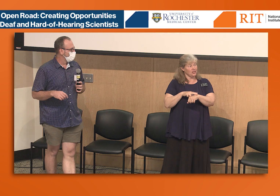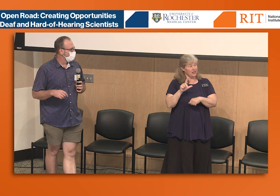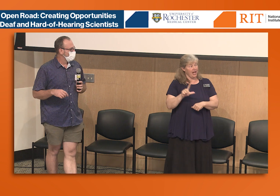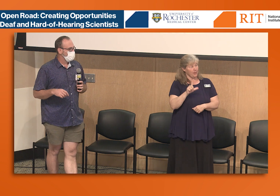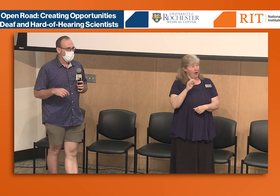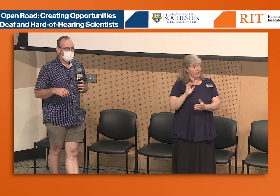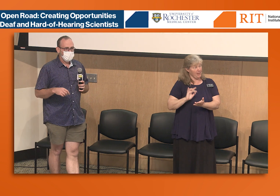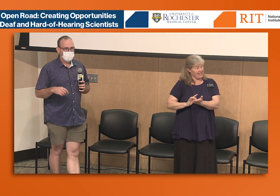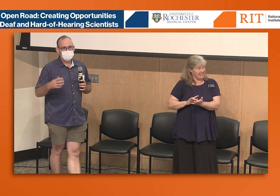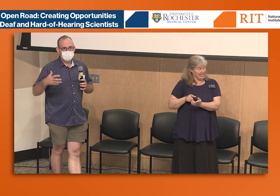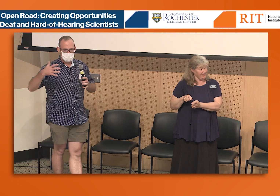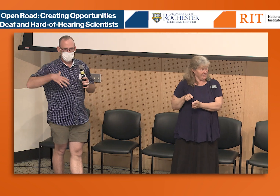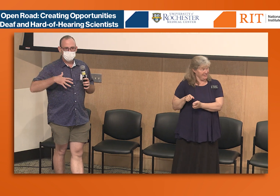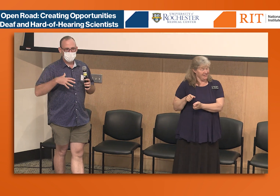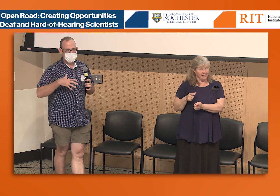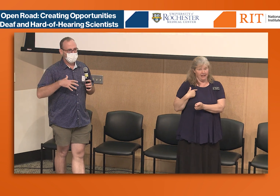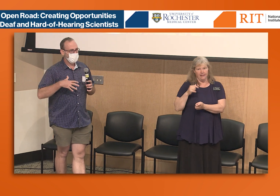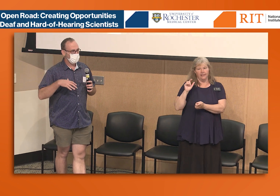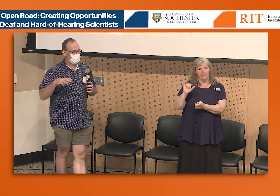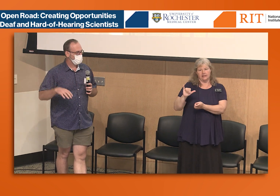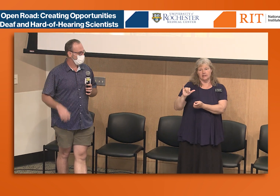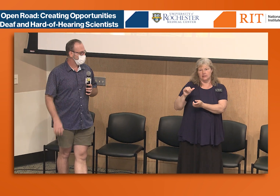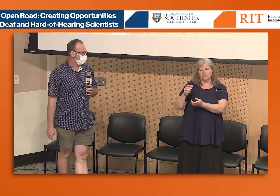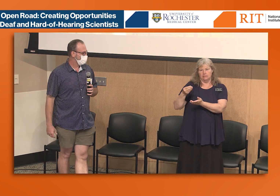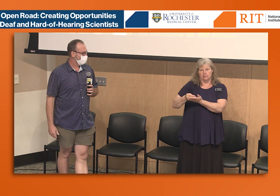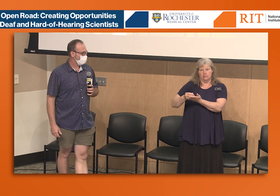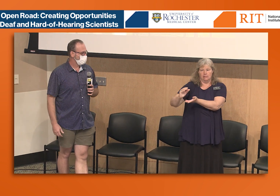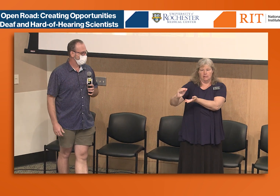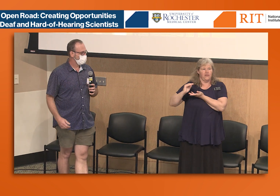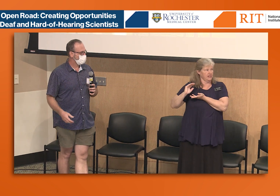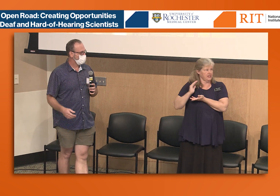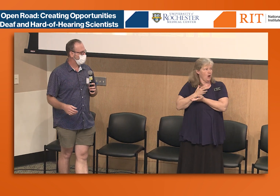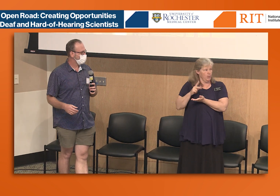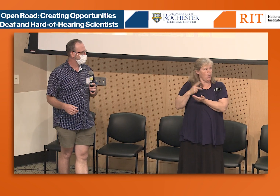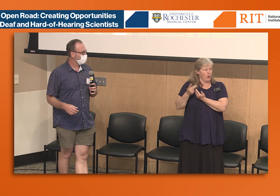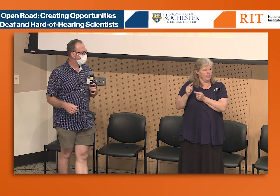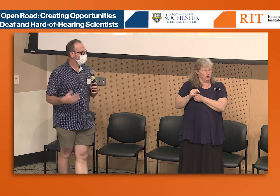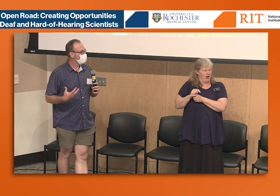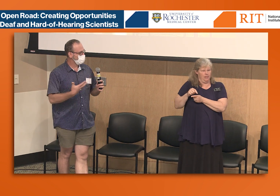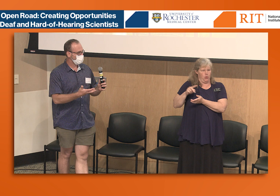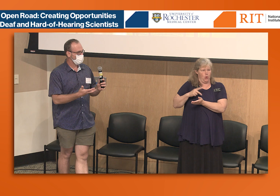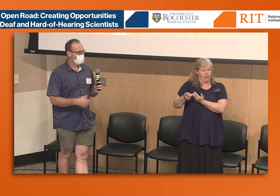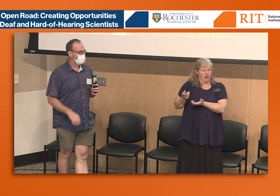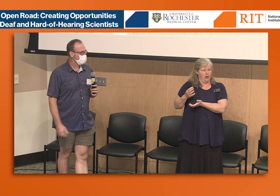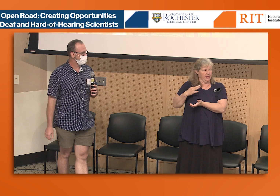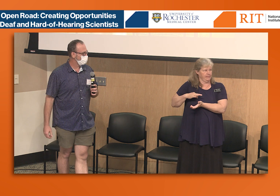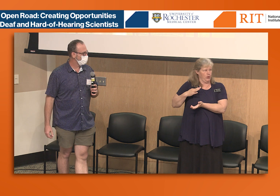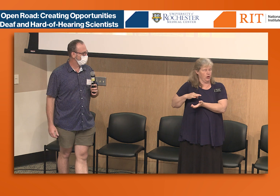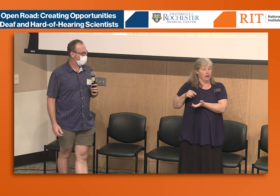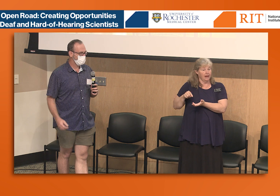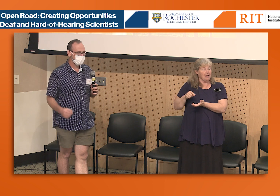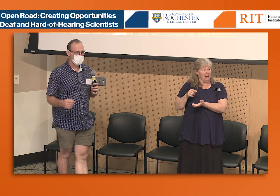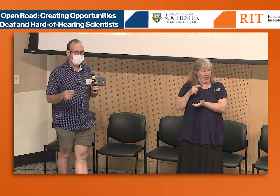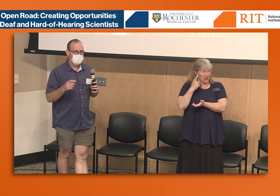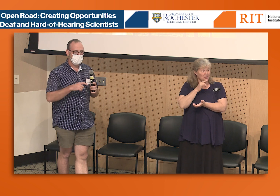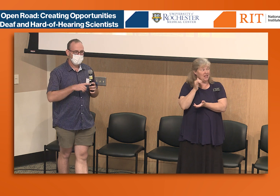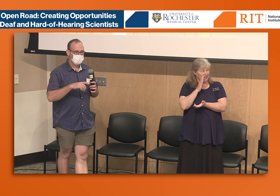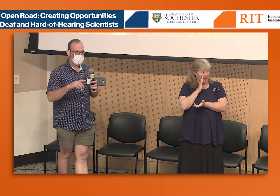which funds our training program at the University of Pittsburgh, it looks like they're going to fund a program where we're partnering with Gallaudet